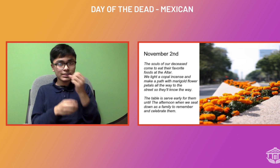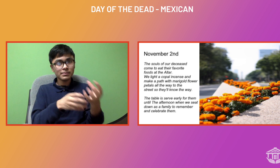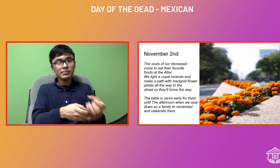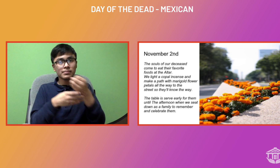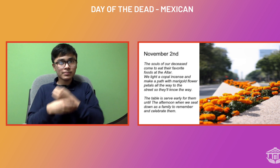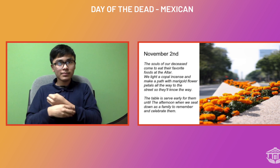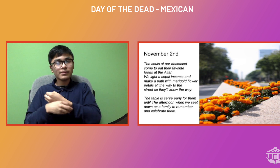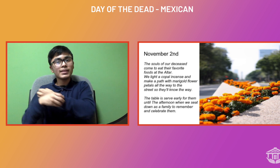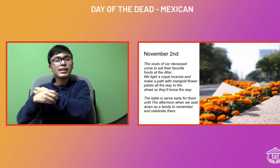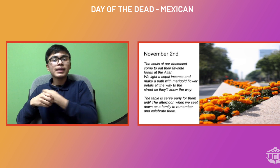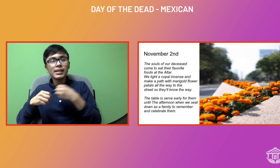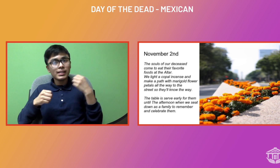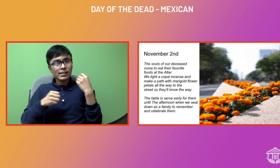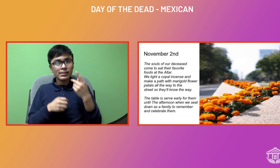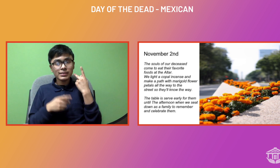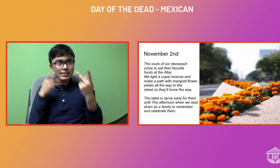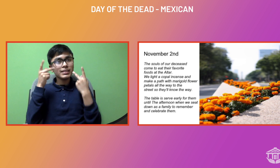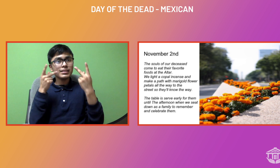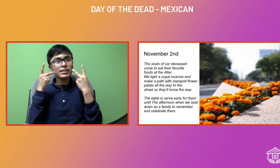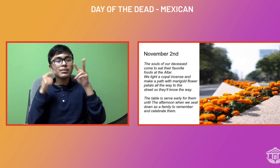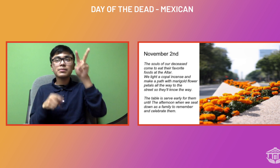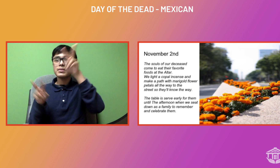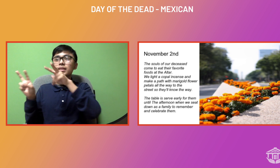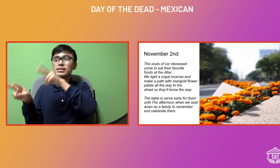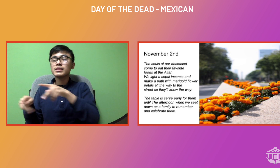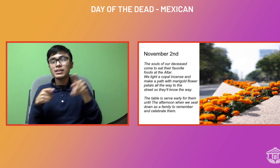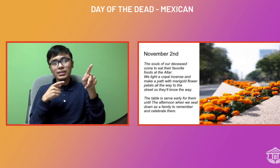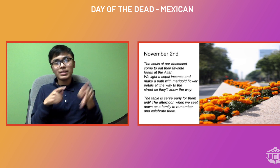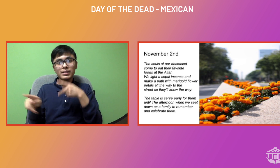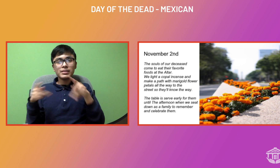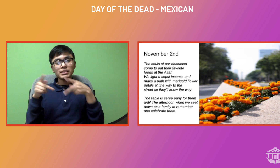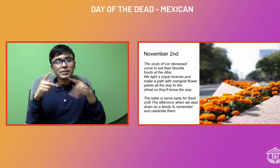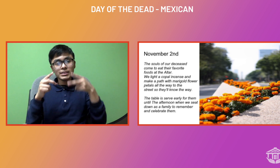If you go to a party you’ll see lots of people there, mostly speaking spanish.